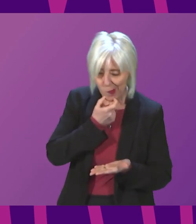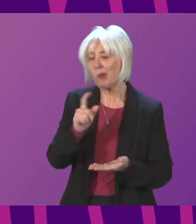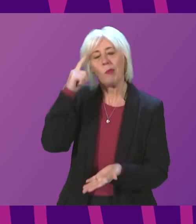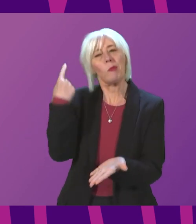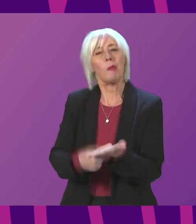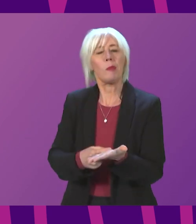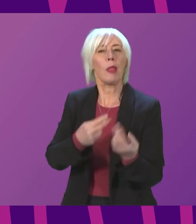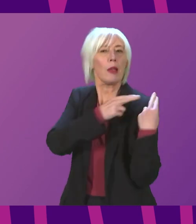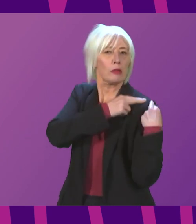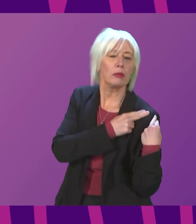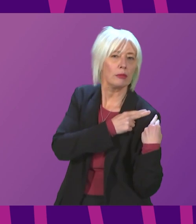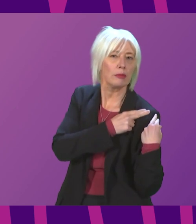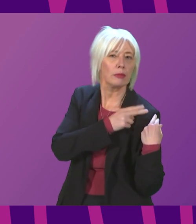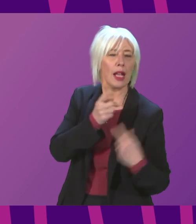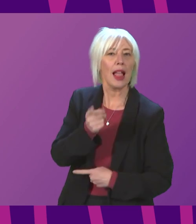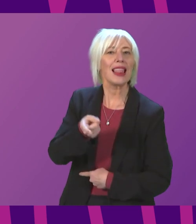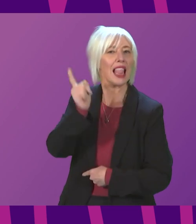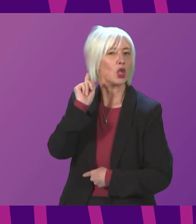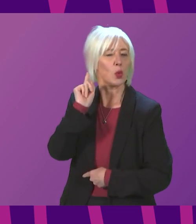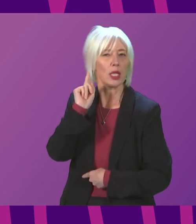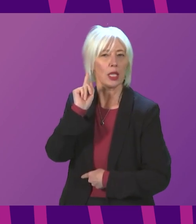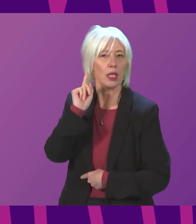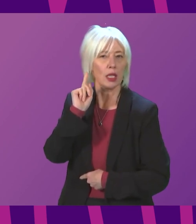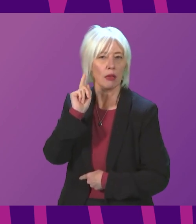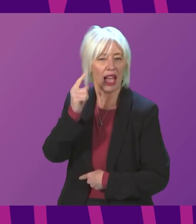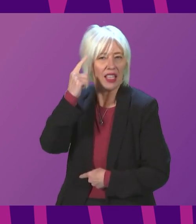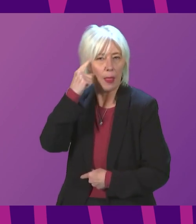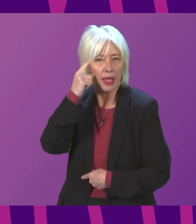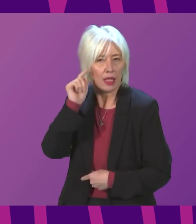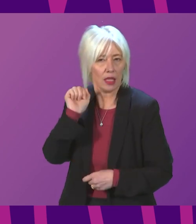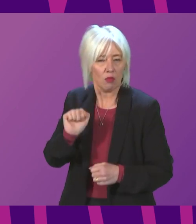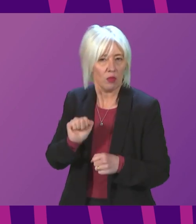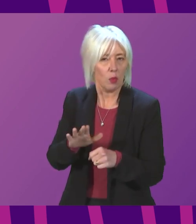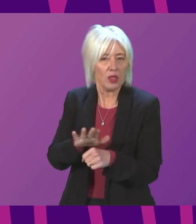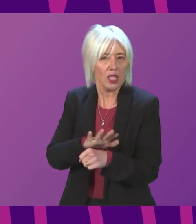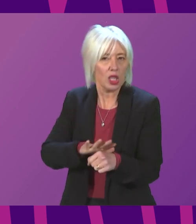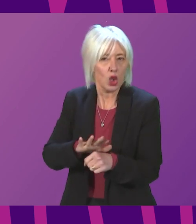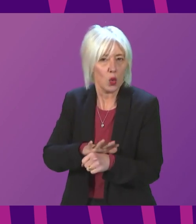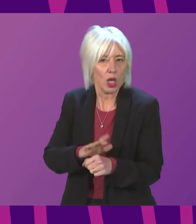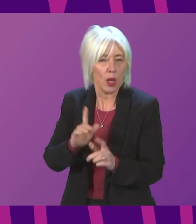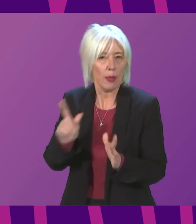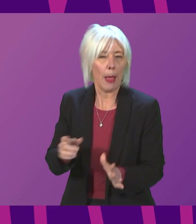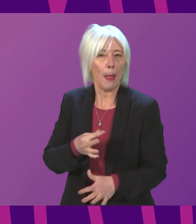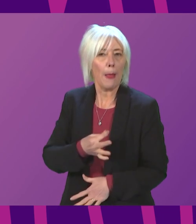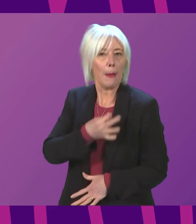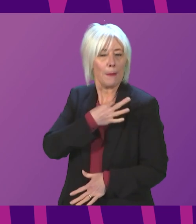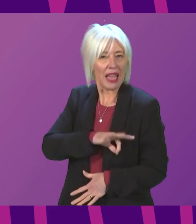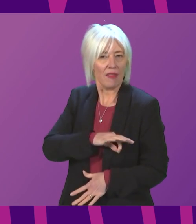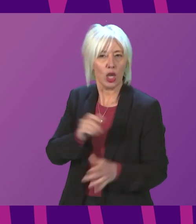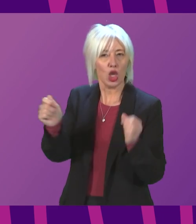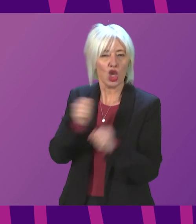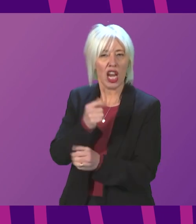Last week, I thought that the benefits of changing the self-isolation rules did not